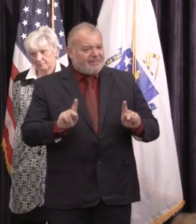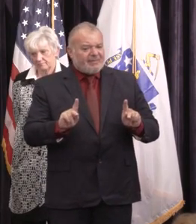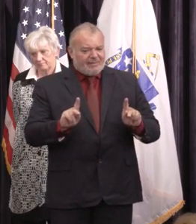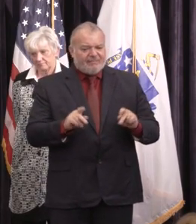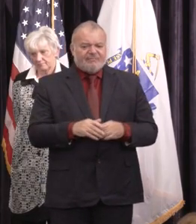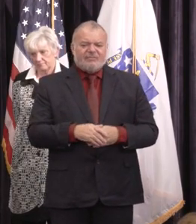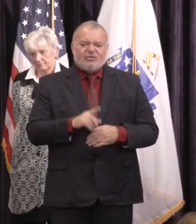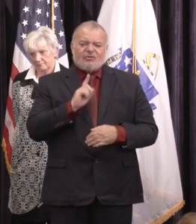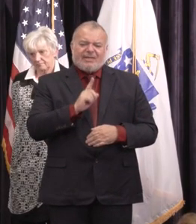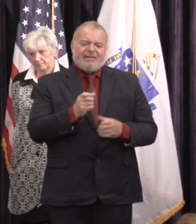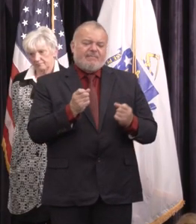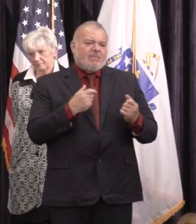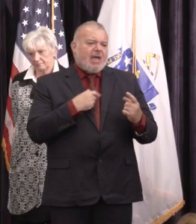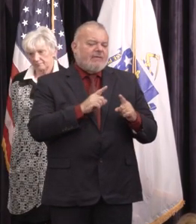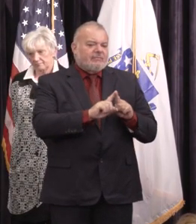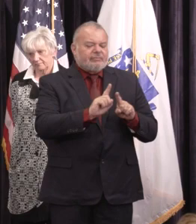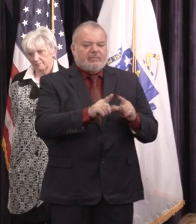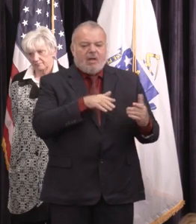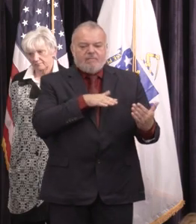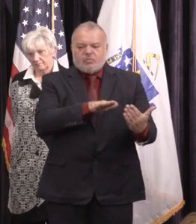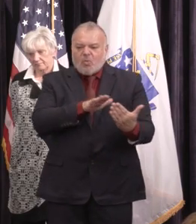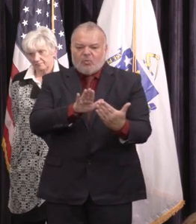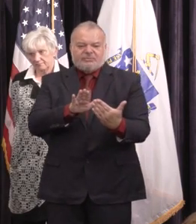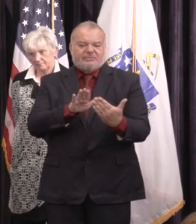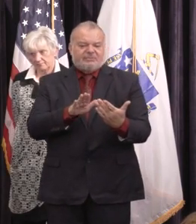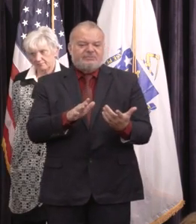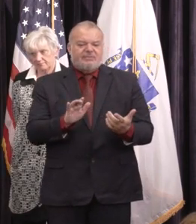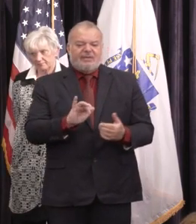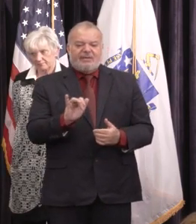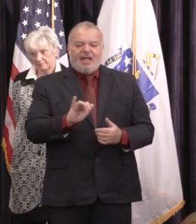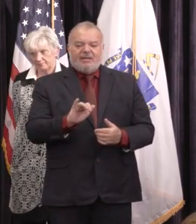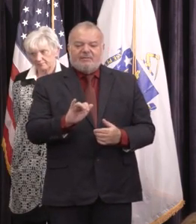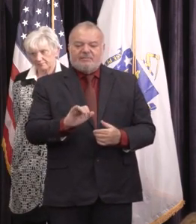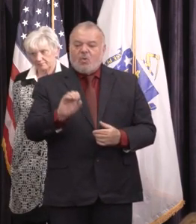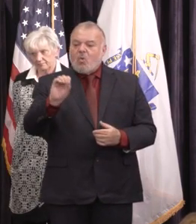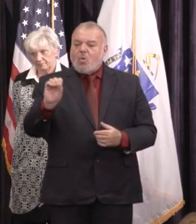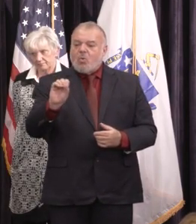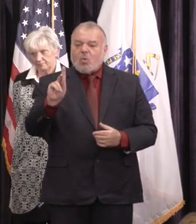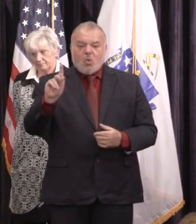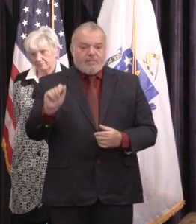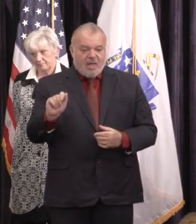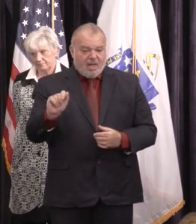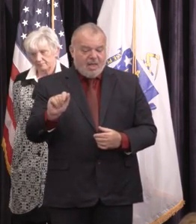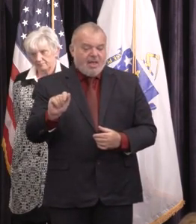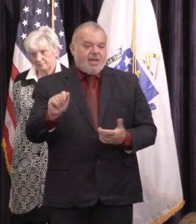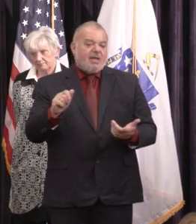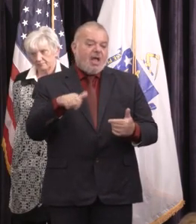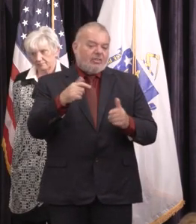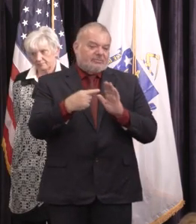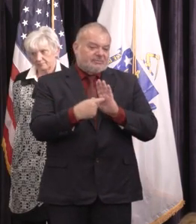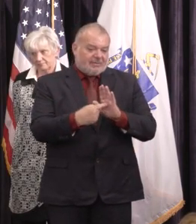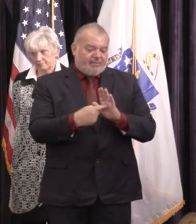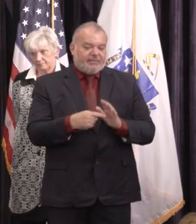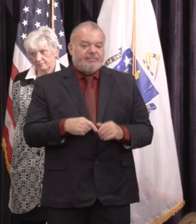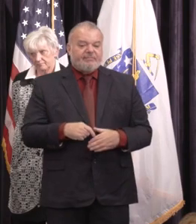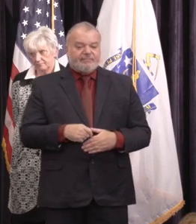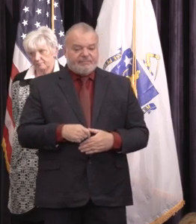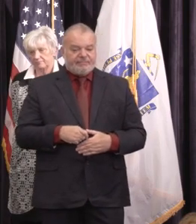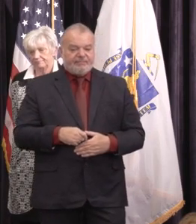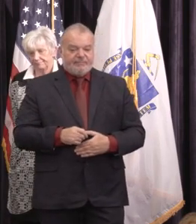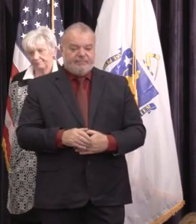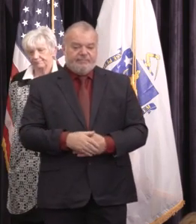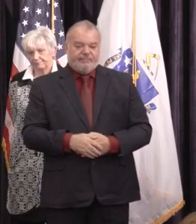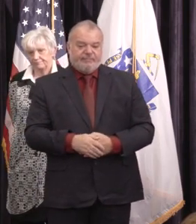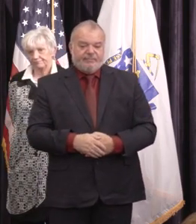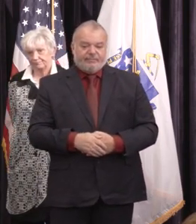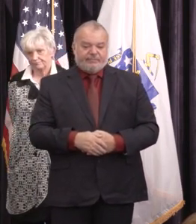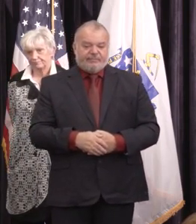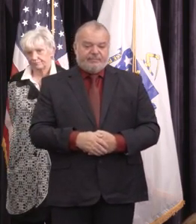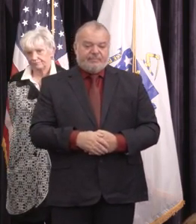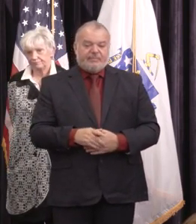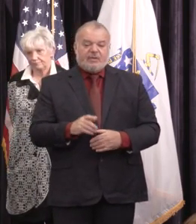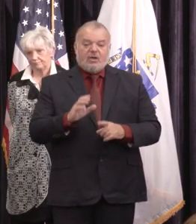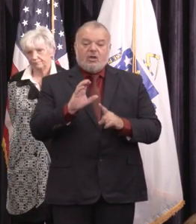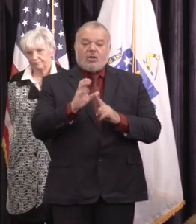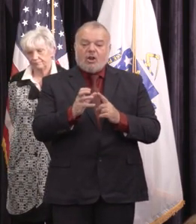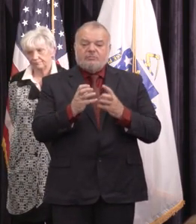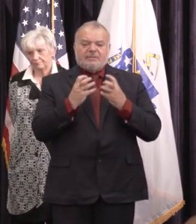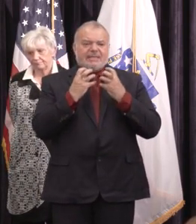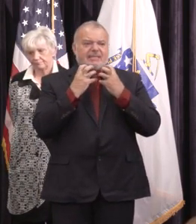delivery. In Oklahoma for example the culture is still around care and protectiveness around